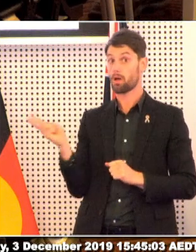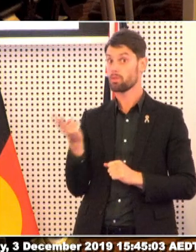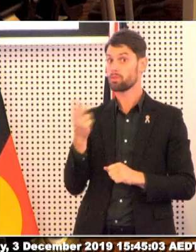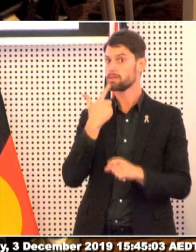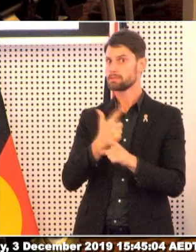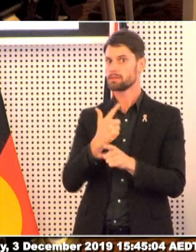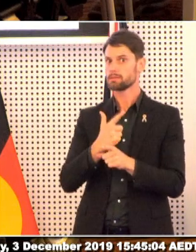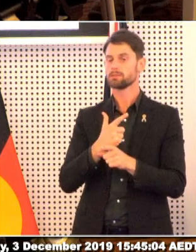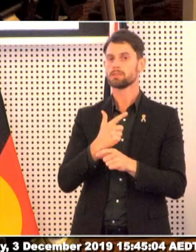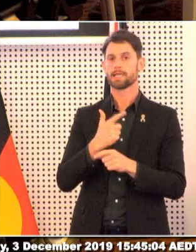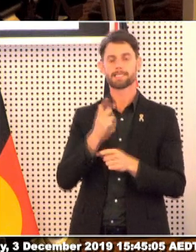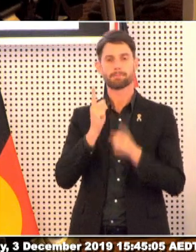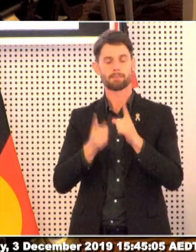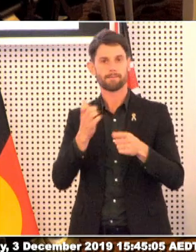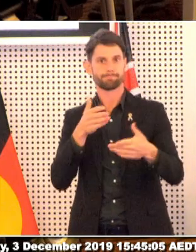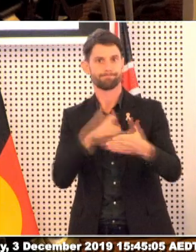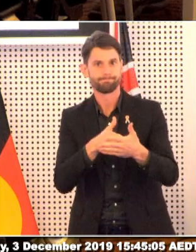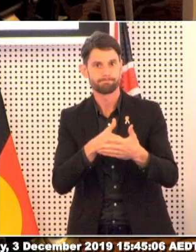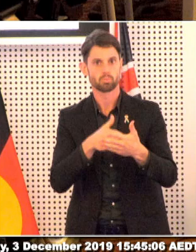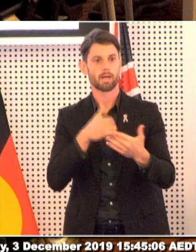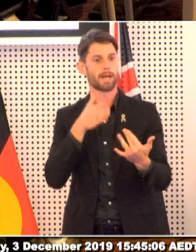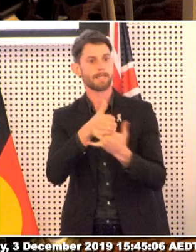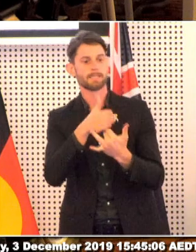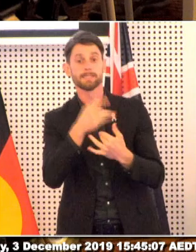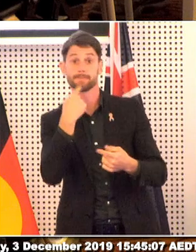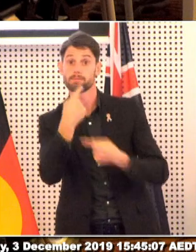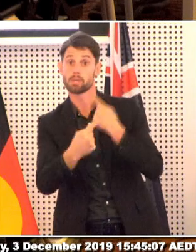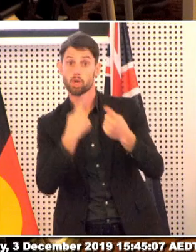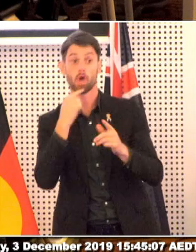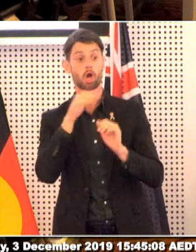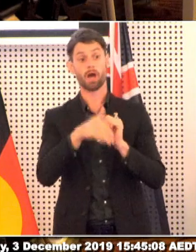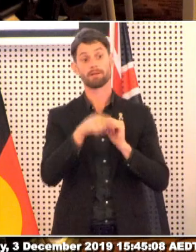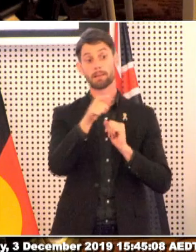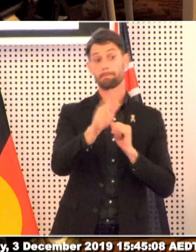access to information around incidents when you undertake your home visits.